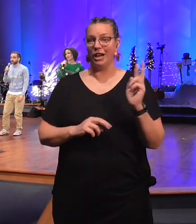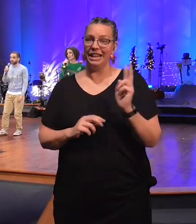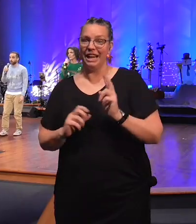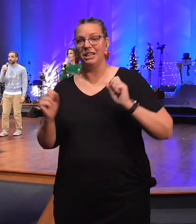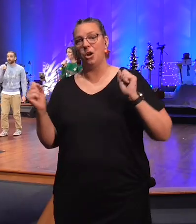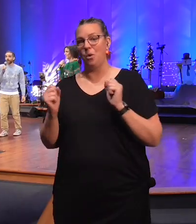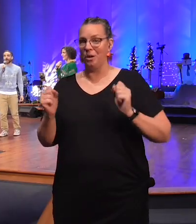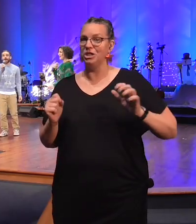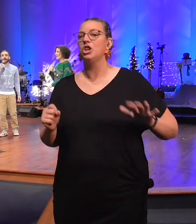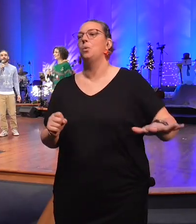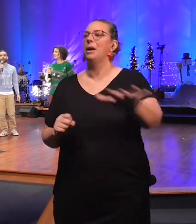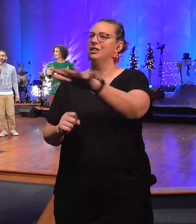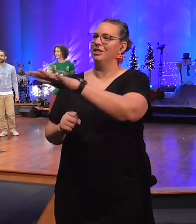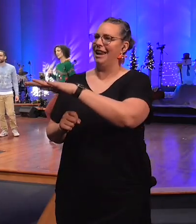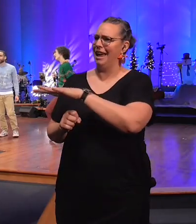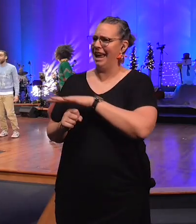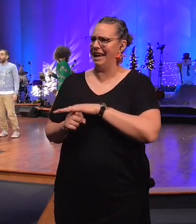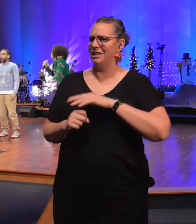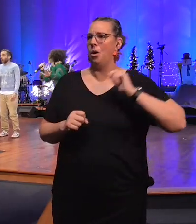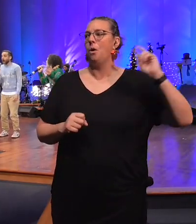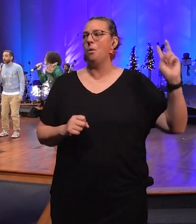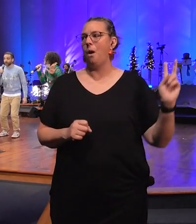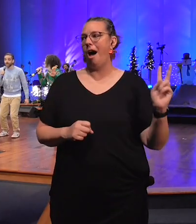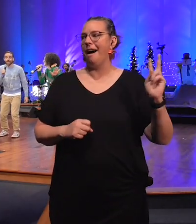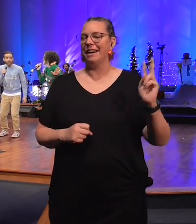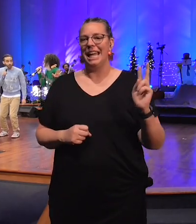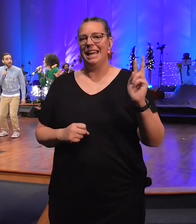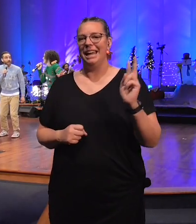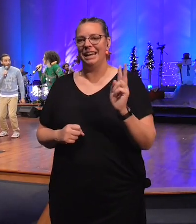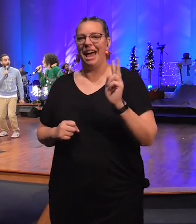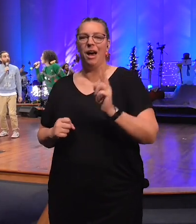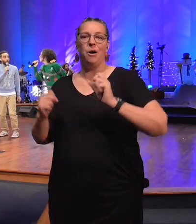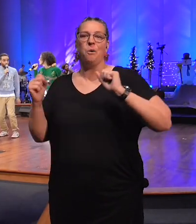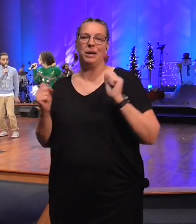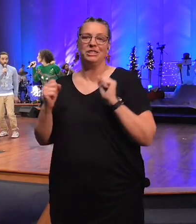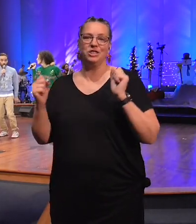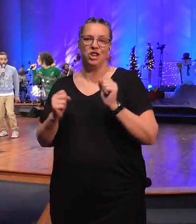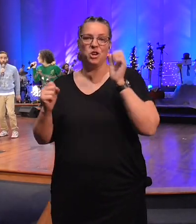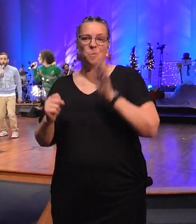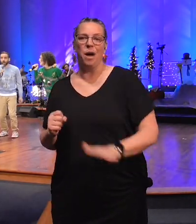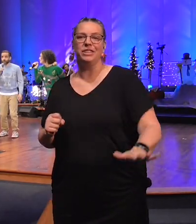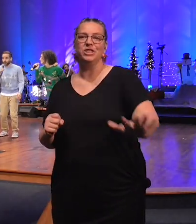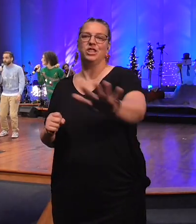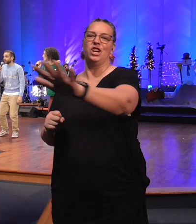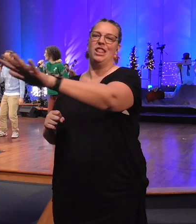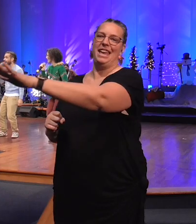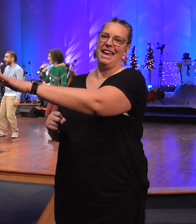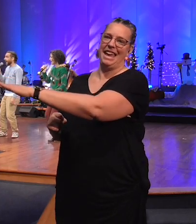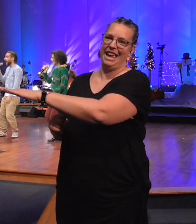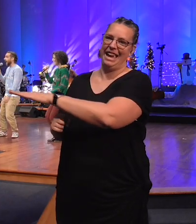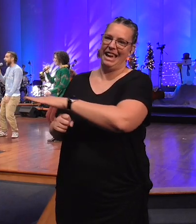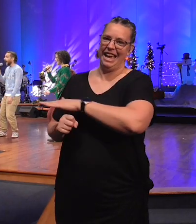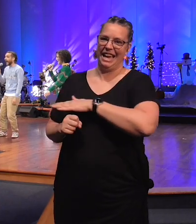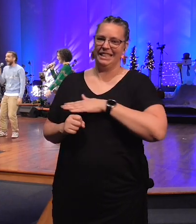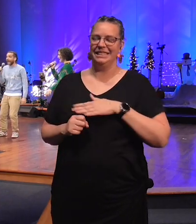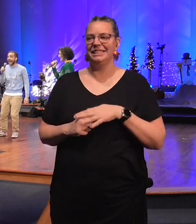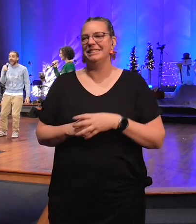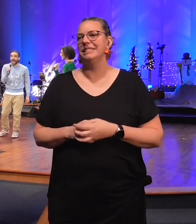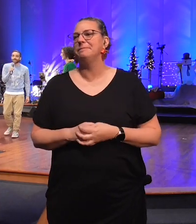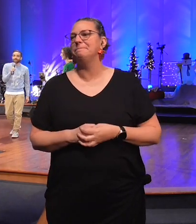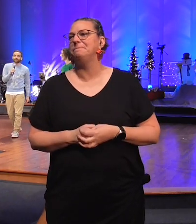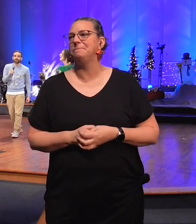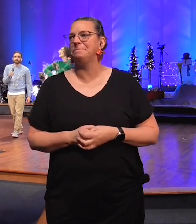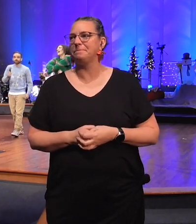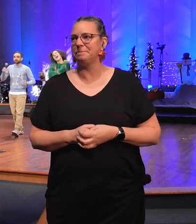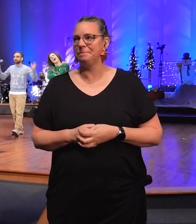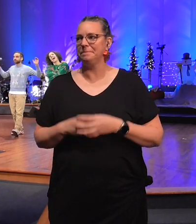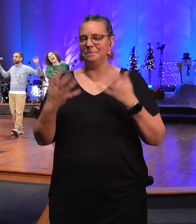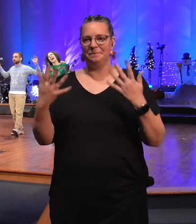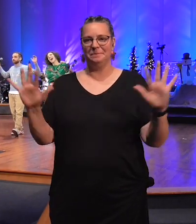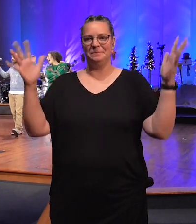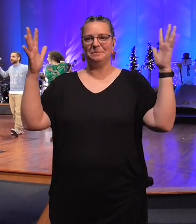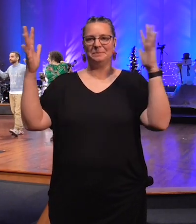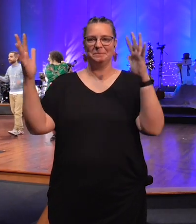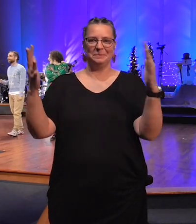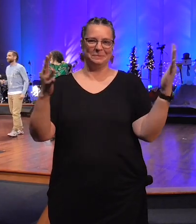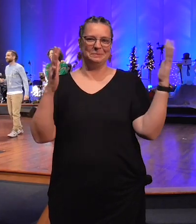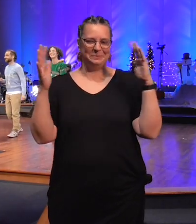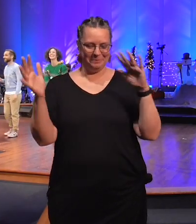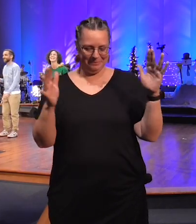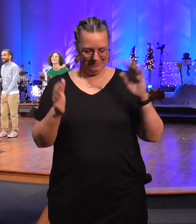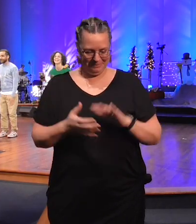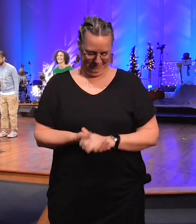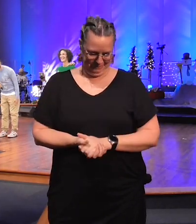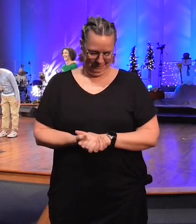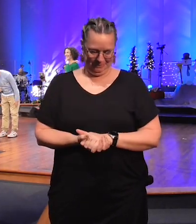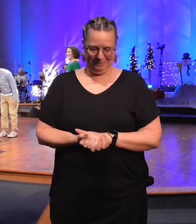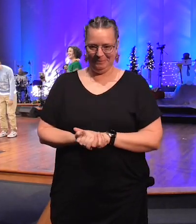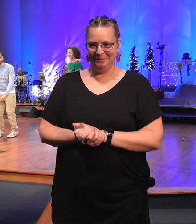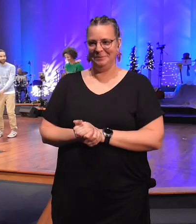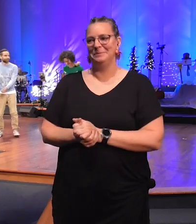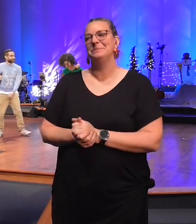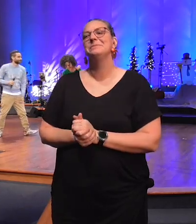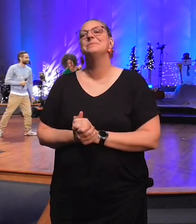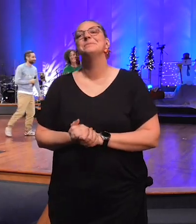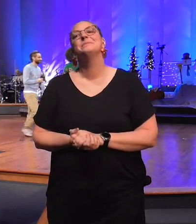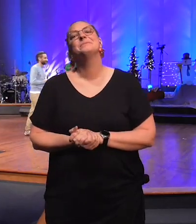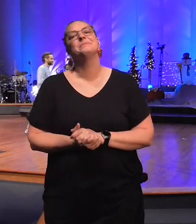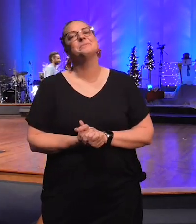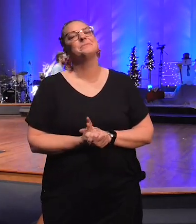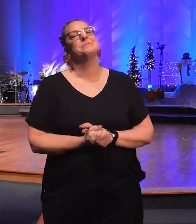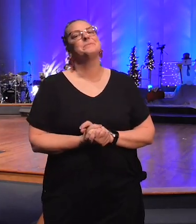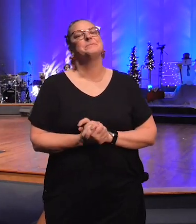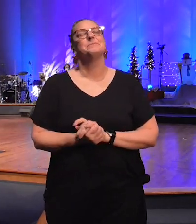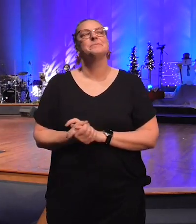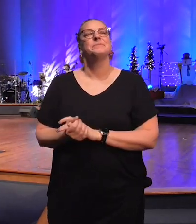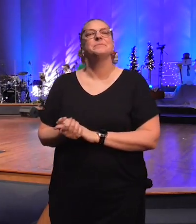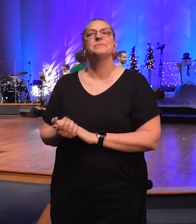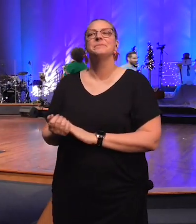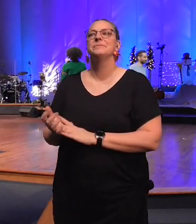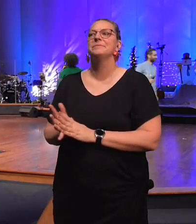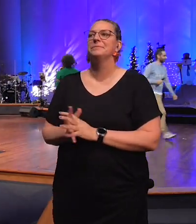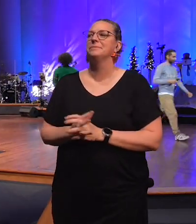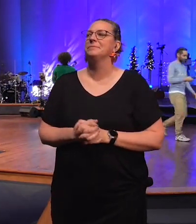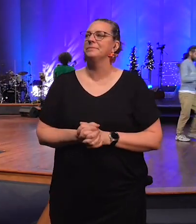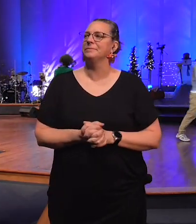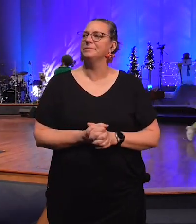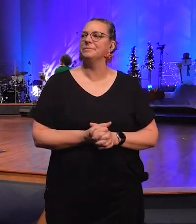in a winter wonderland walking in a winter wonderland walking in a winter wonderland